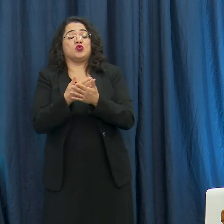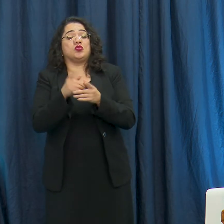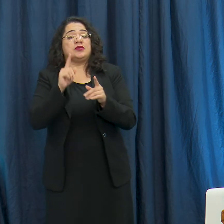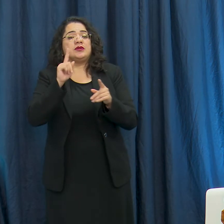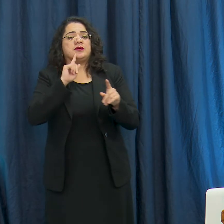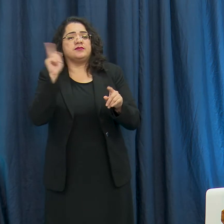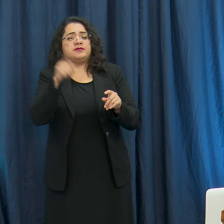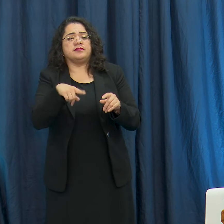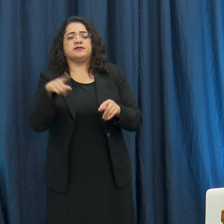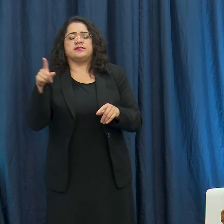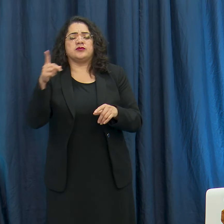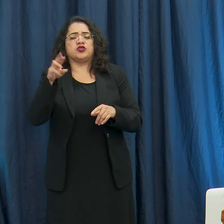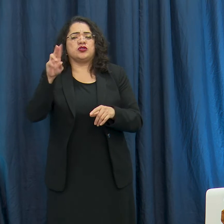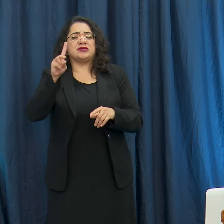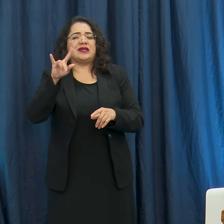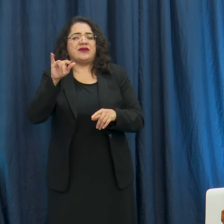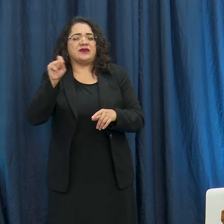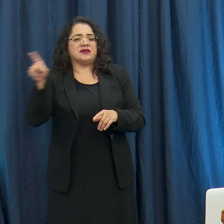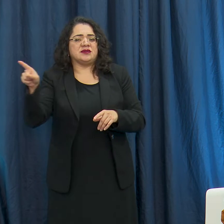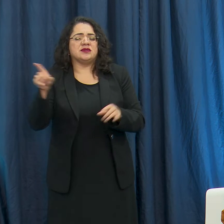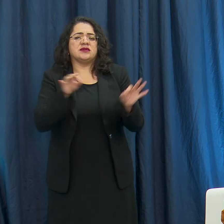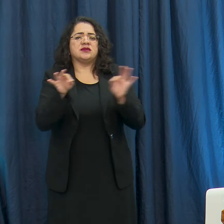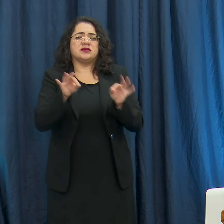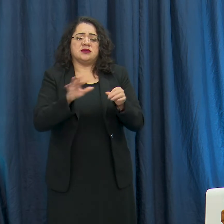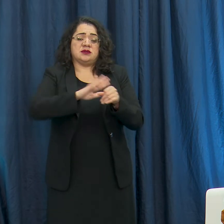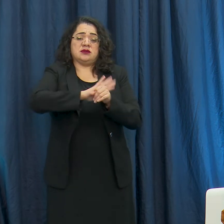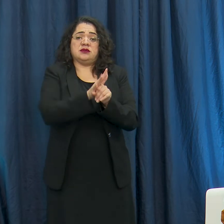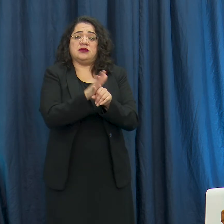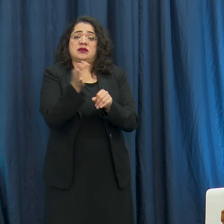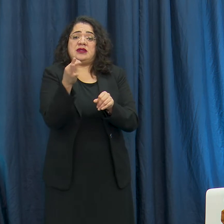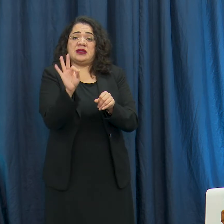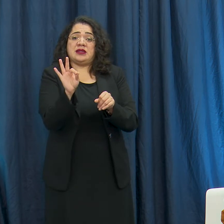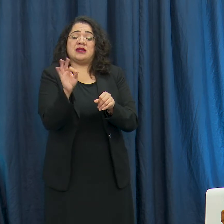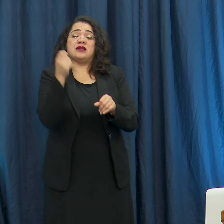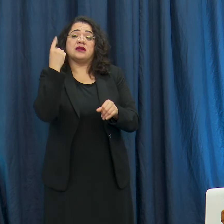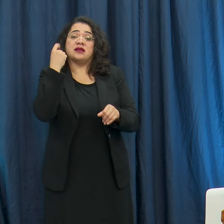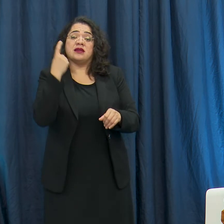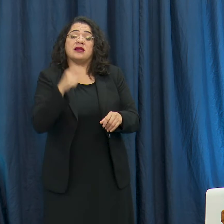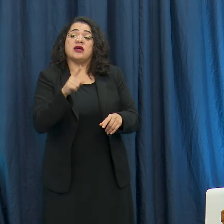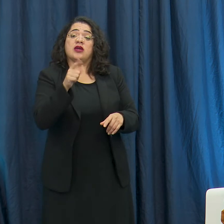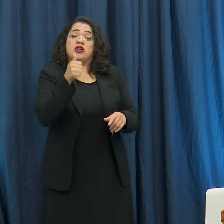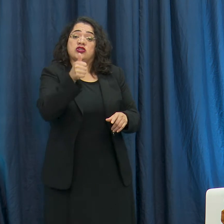positive as the Covidien UofA chased an ice lavas he'll ask a Stang inquiry